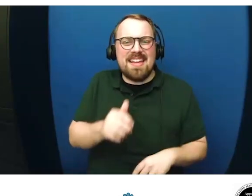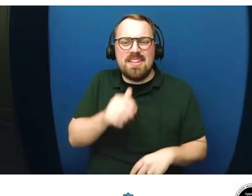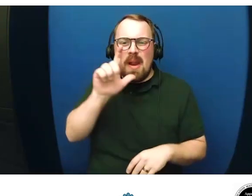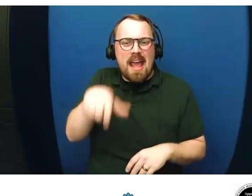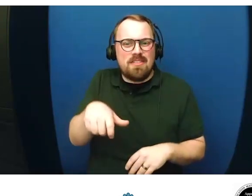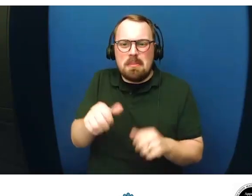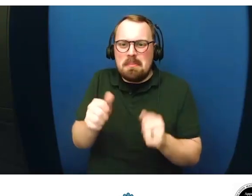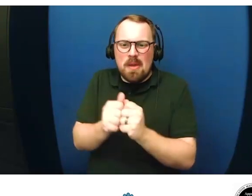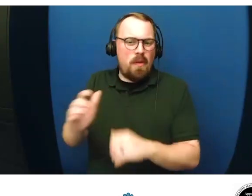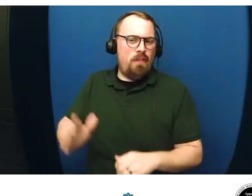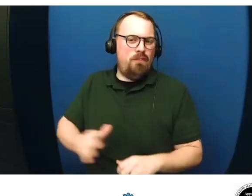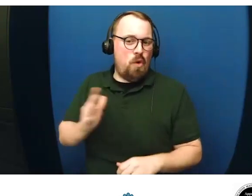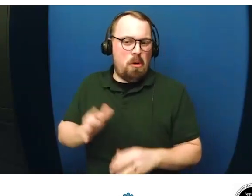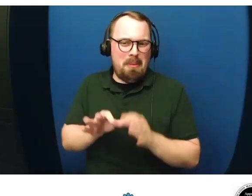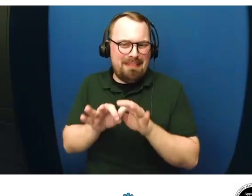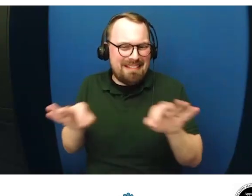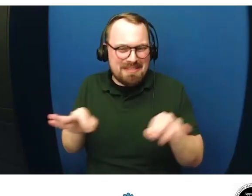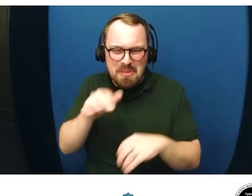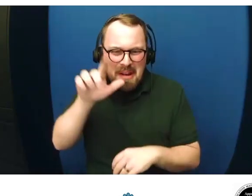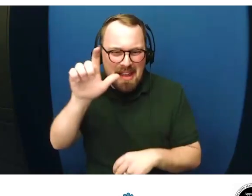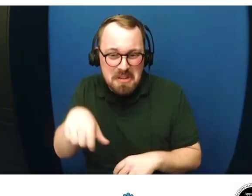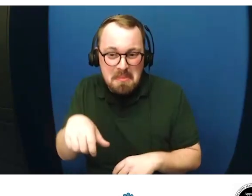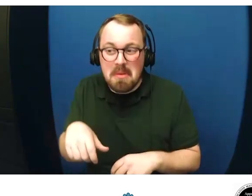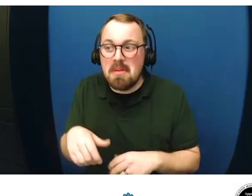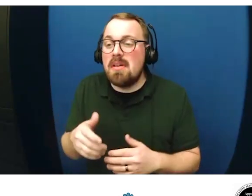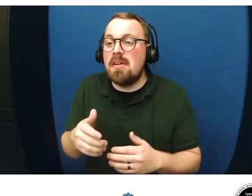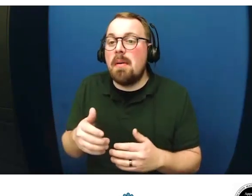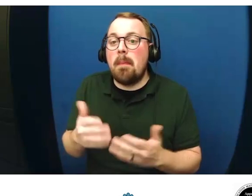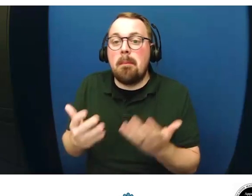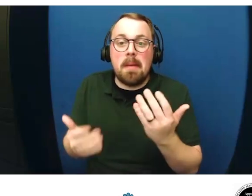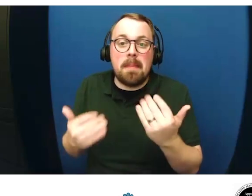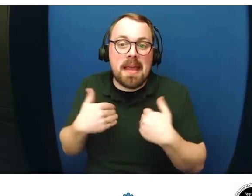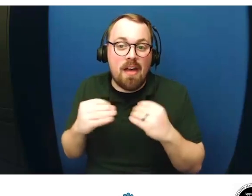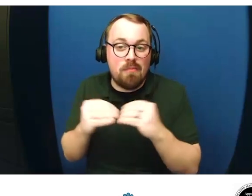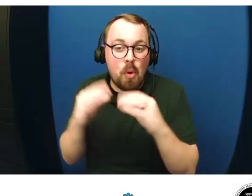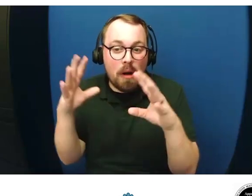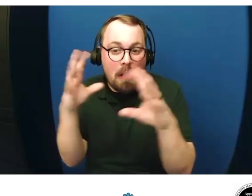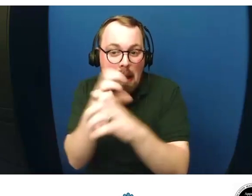be with formal language; that can be for our students with more complex access needs.